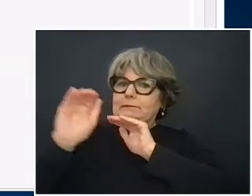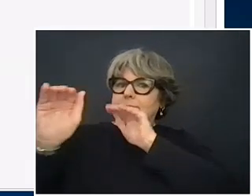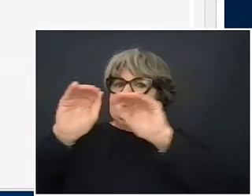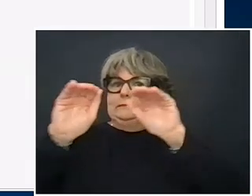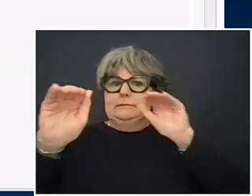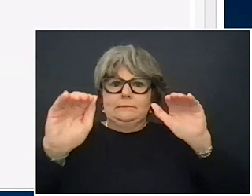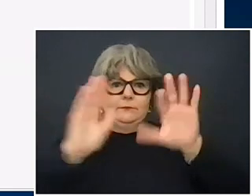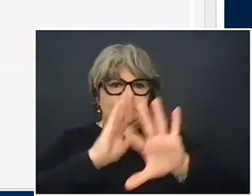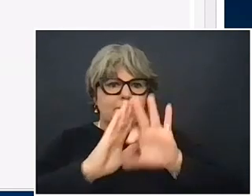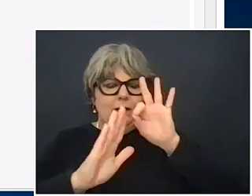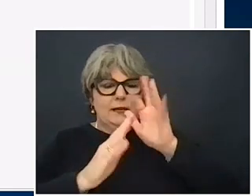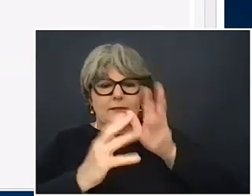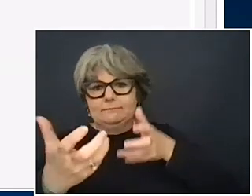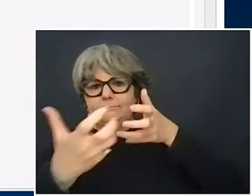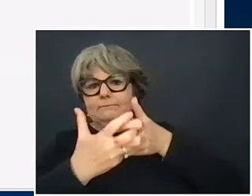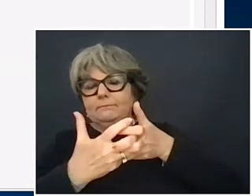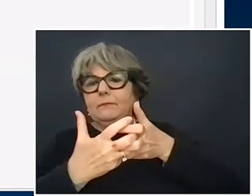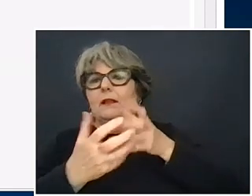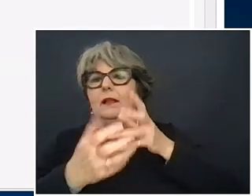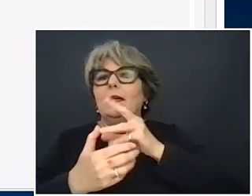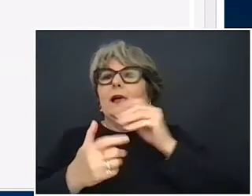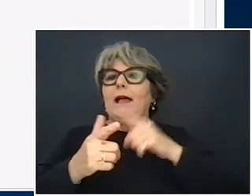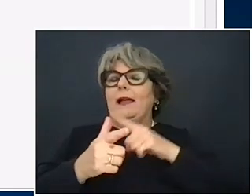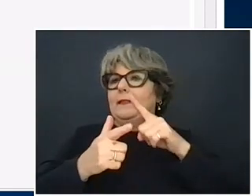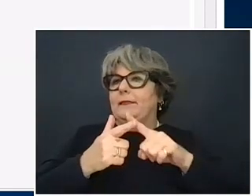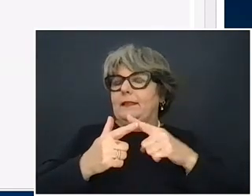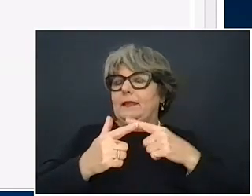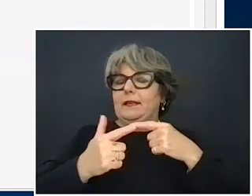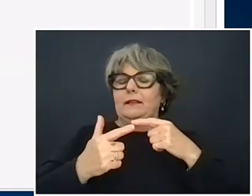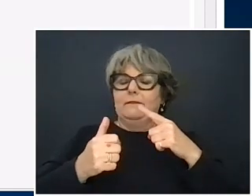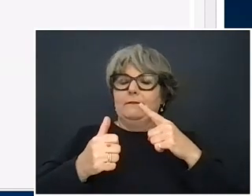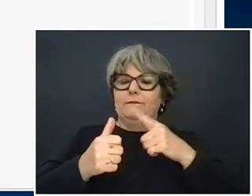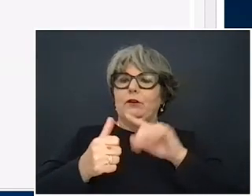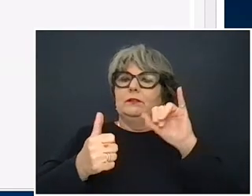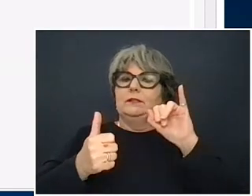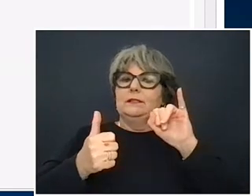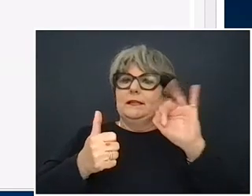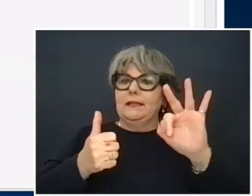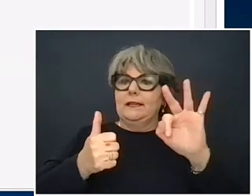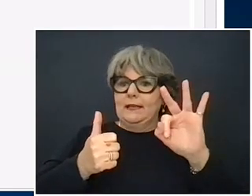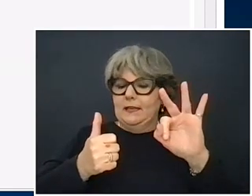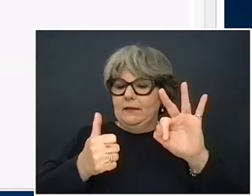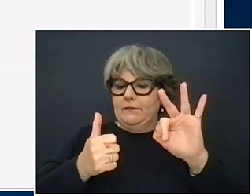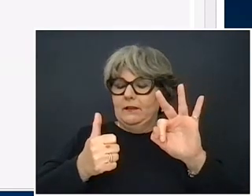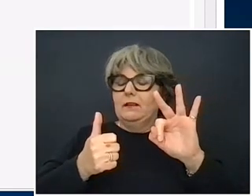We're just saying in item one, if preliminary, once they get- you know, once